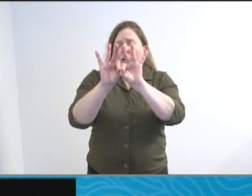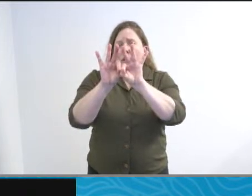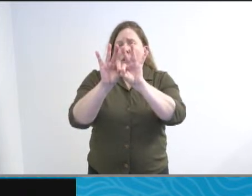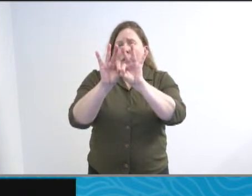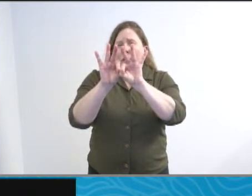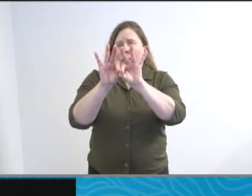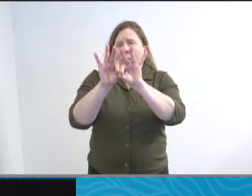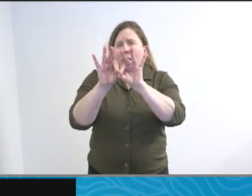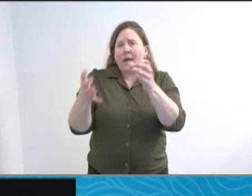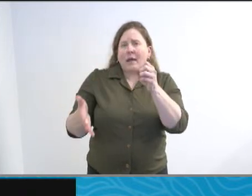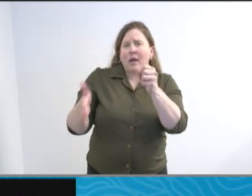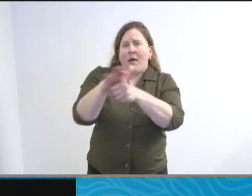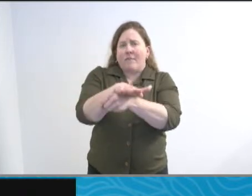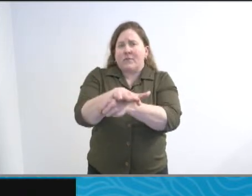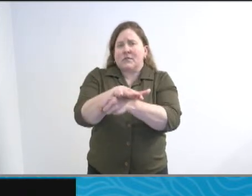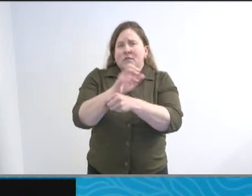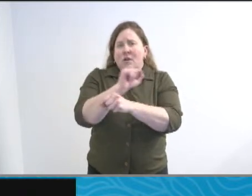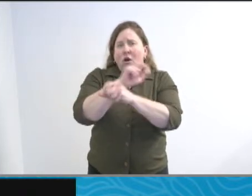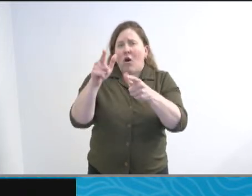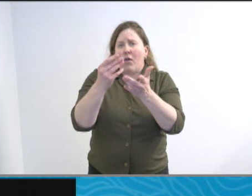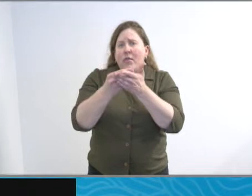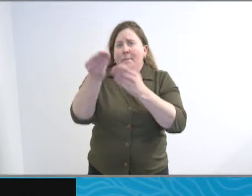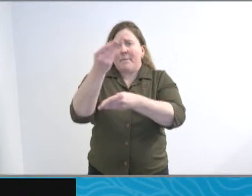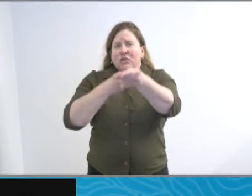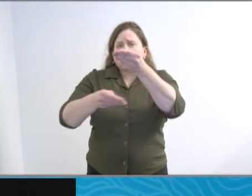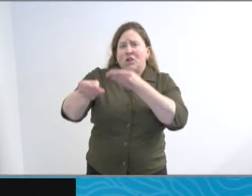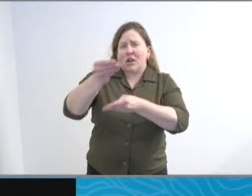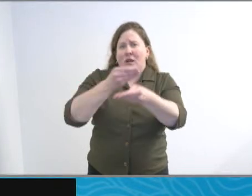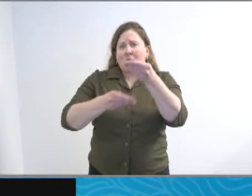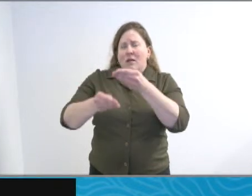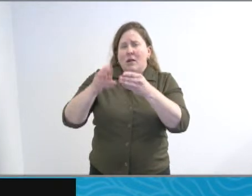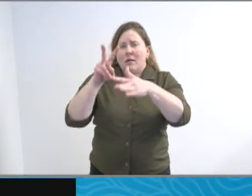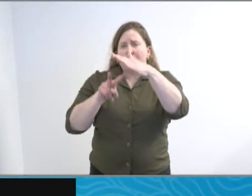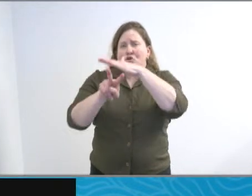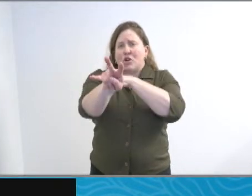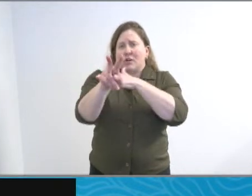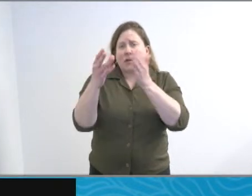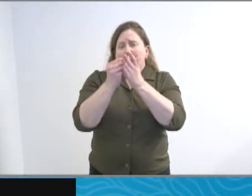of the budgeted projected expenses for the year.